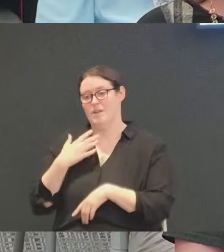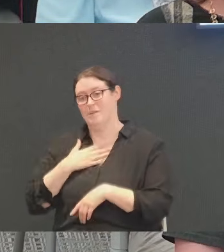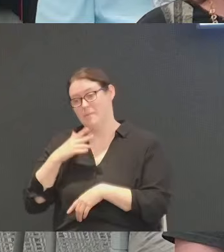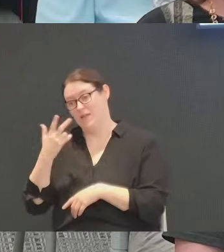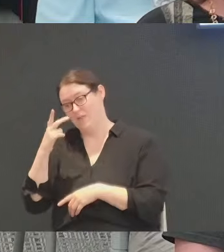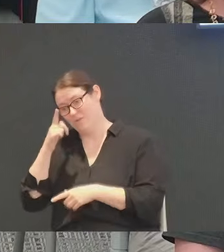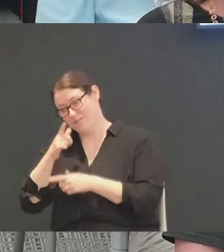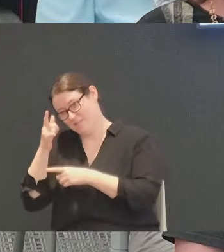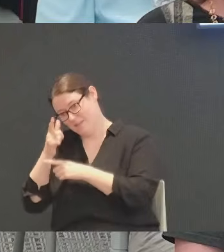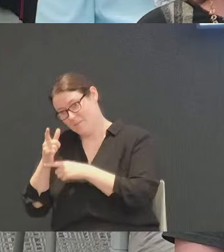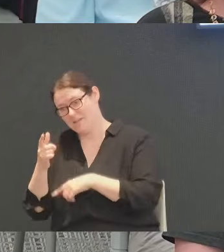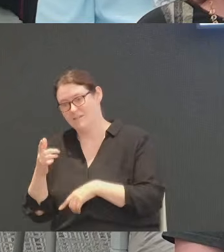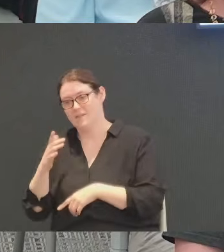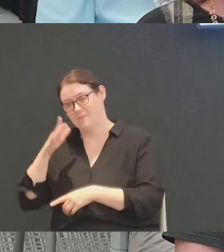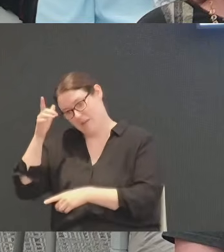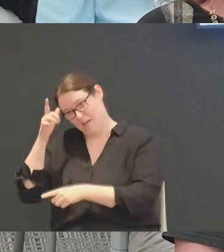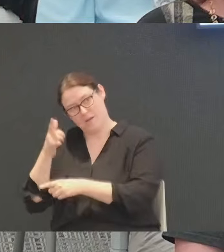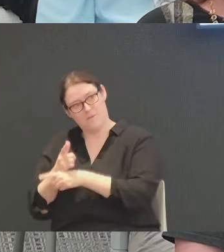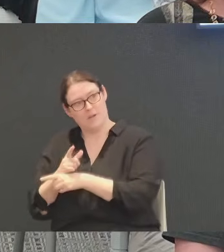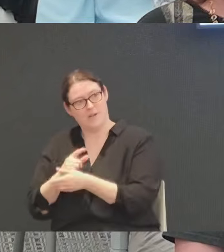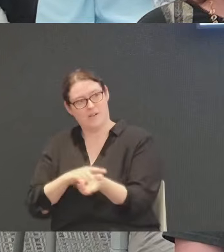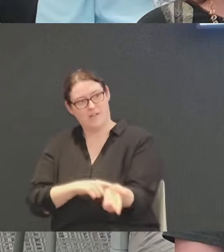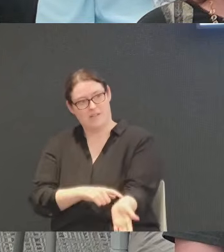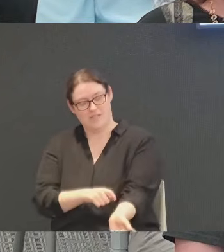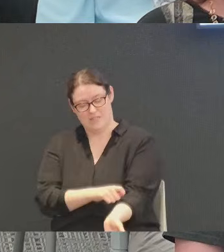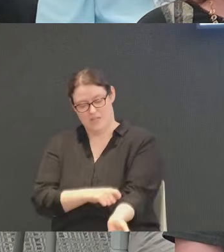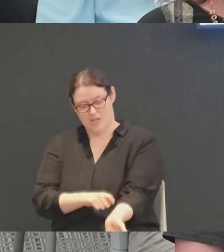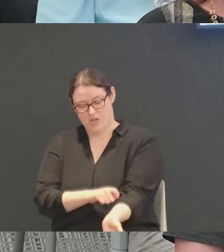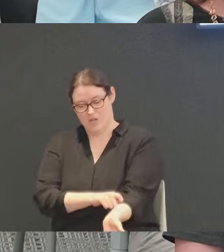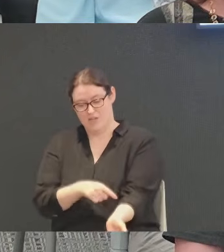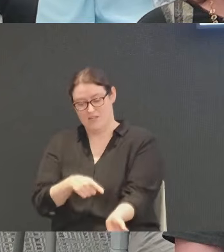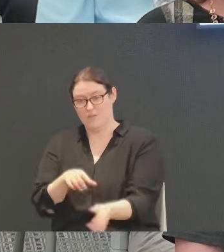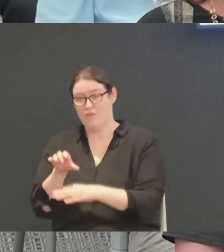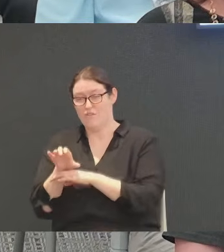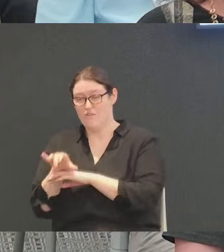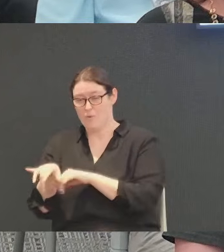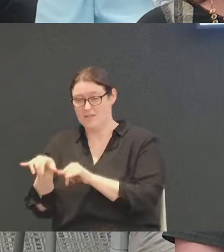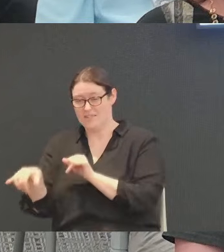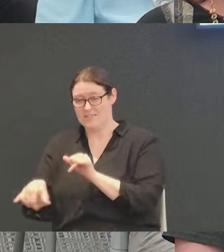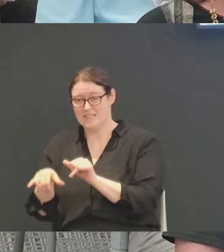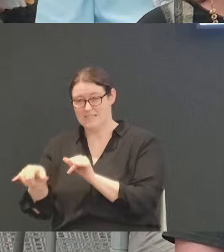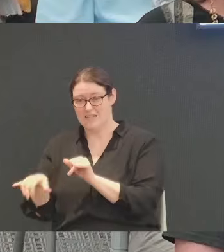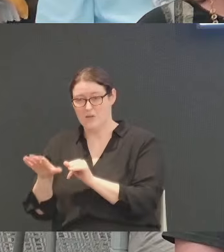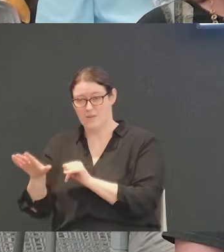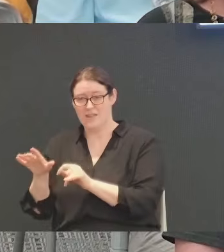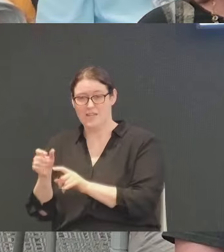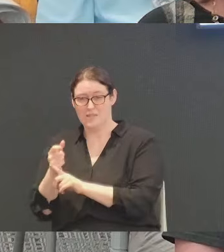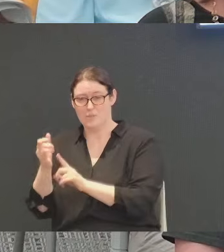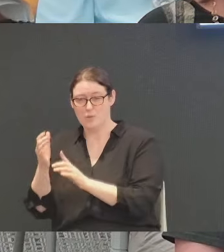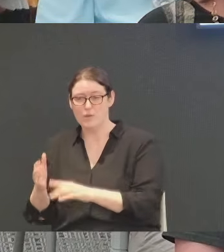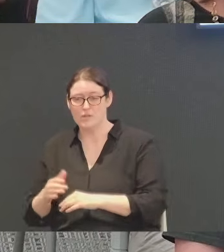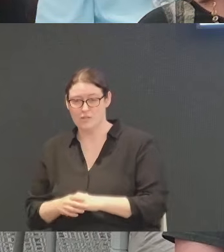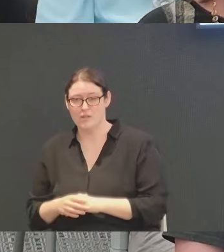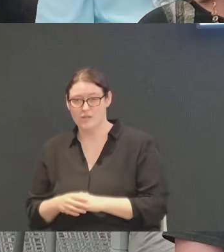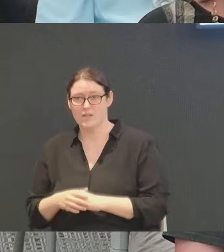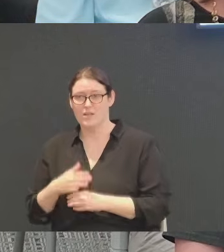who was tatted on my arm because he was forced to stay with his abusers, my own biological parents,